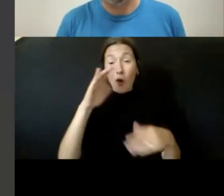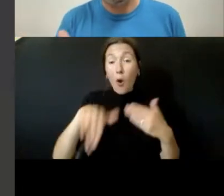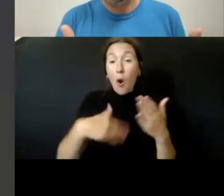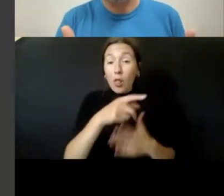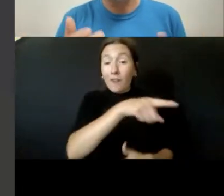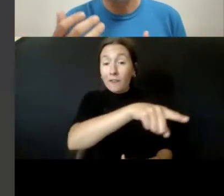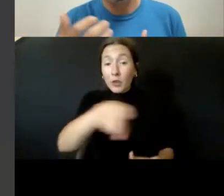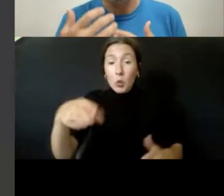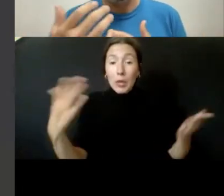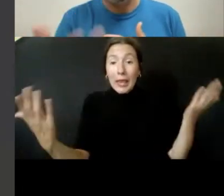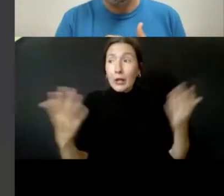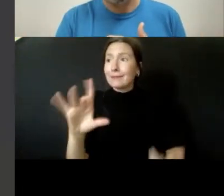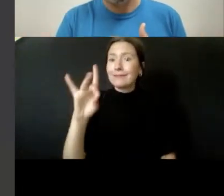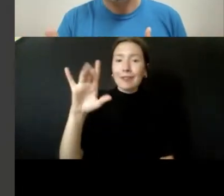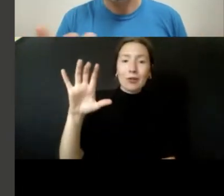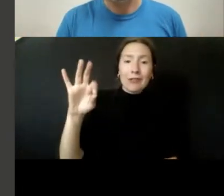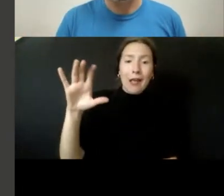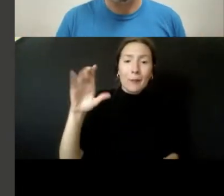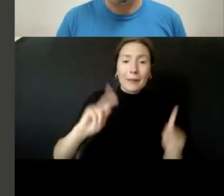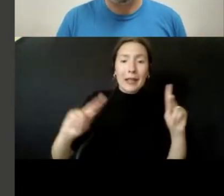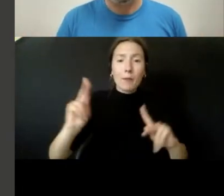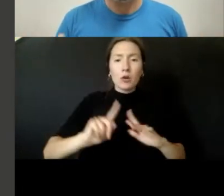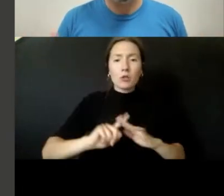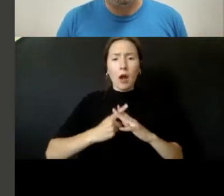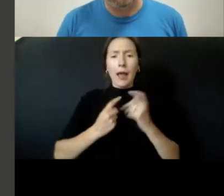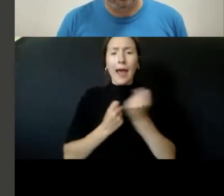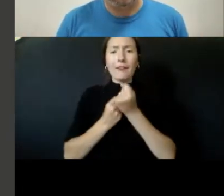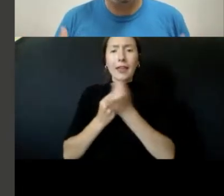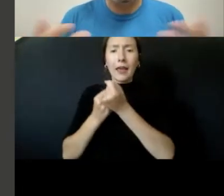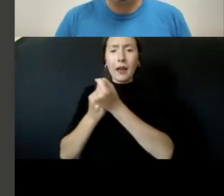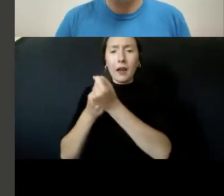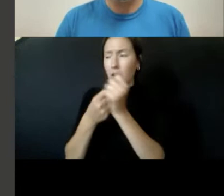works and what doesn't work talk about what's what you know you try to do something in rise